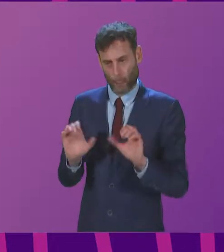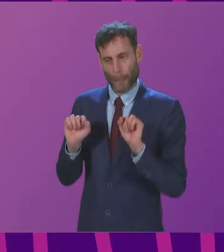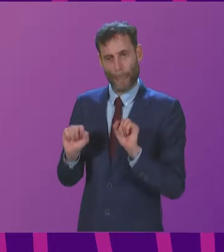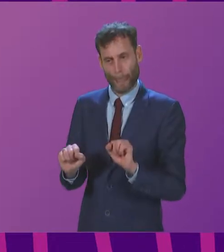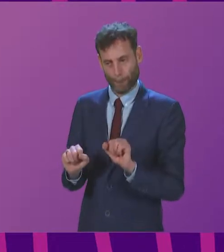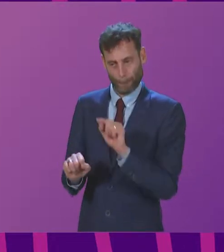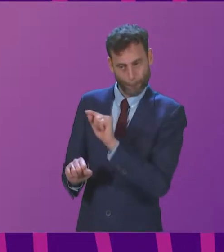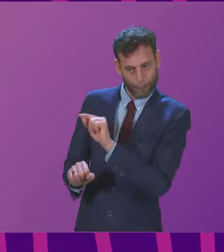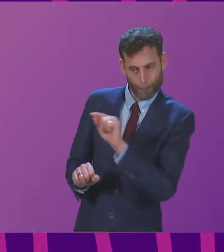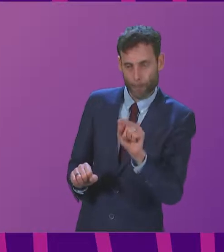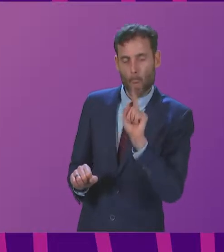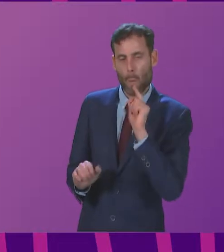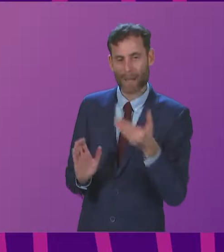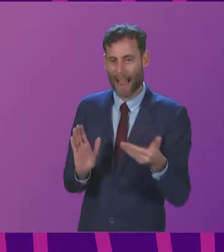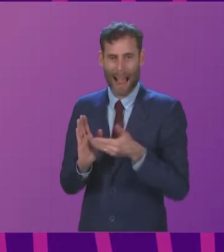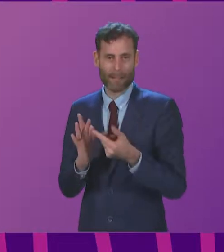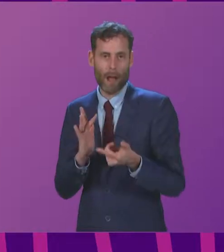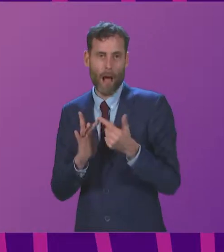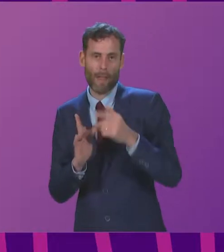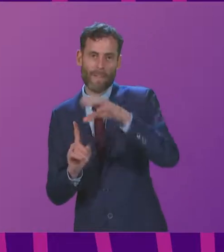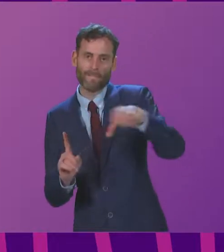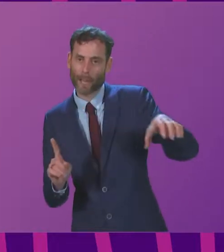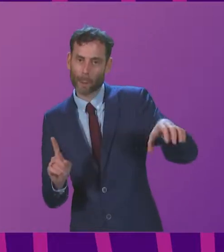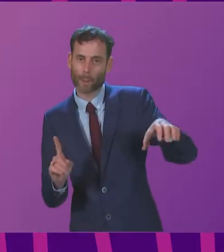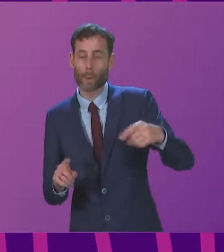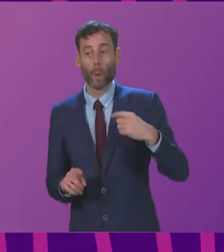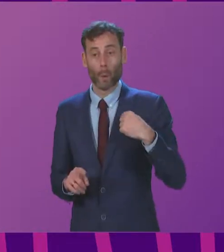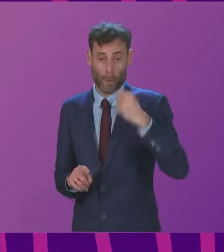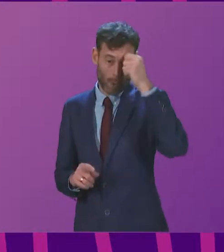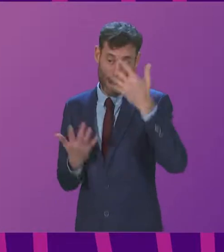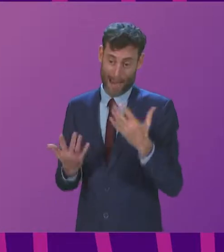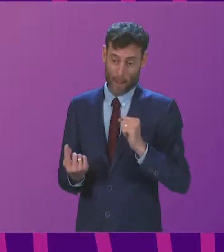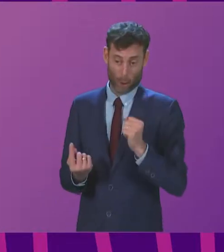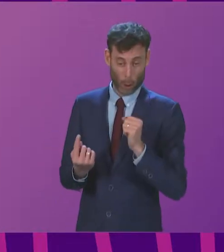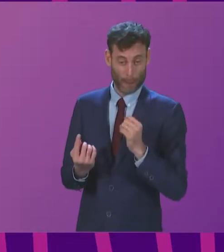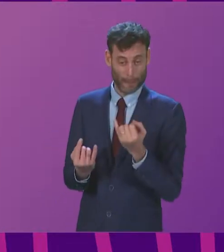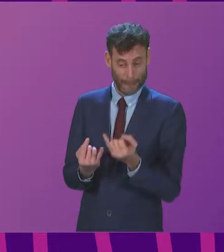We have taken account of the fact that, although our situation is precarious, cases are currently